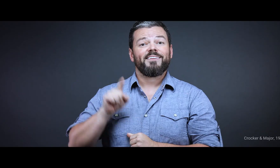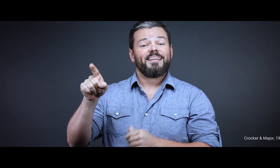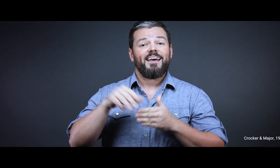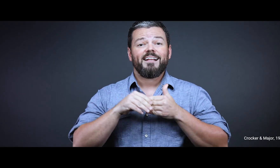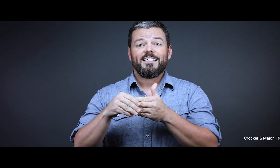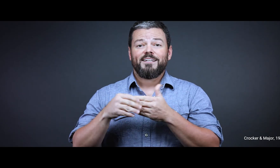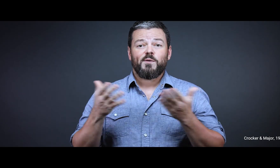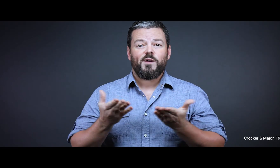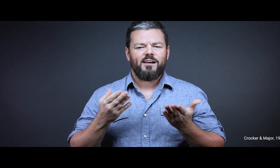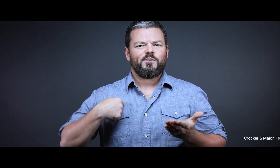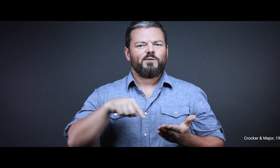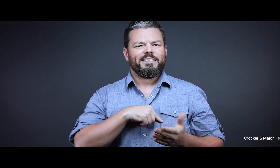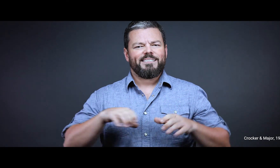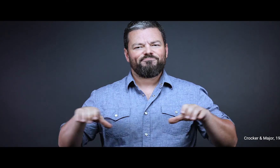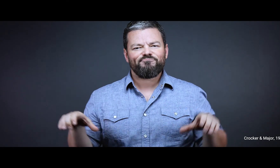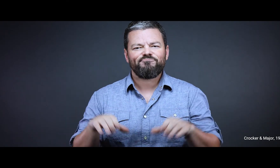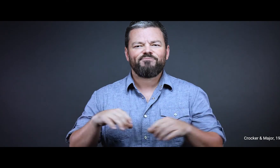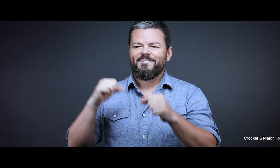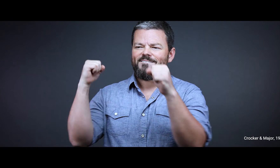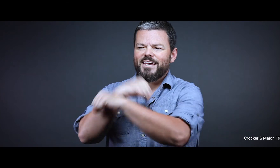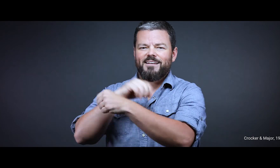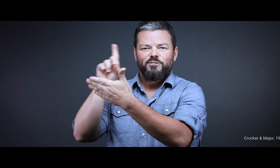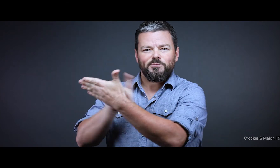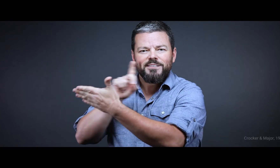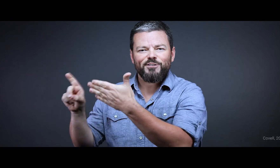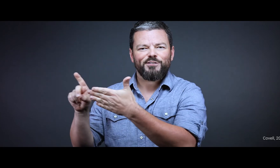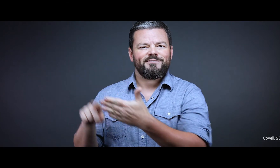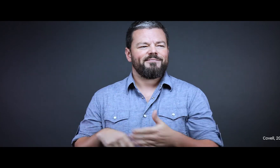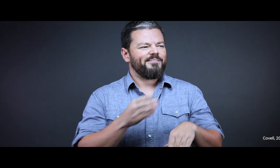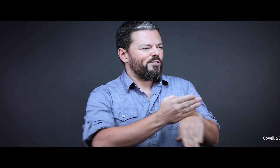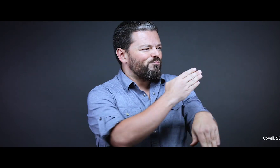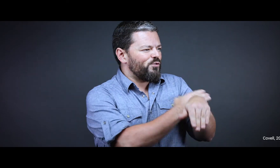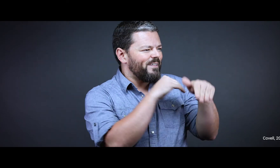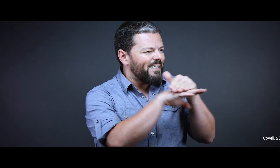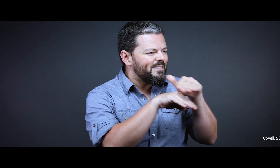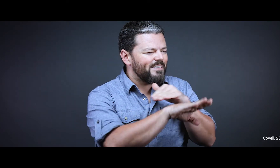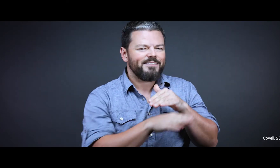This can give way to deaf people taking initiatives and solving complex social issues, such as accessibility,